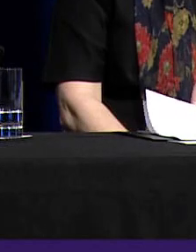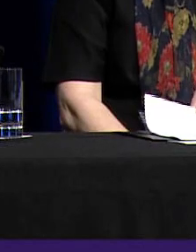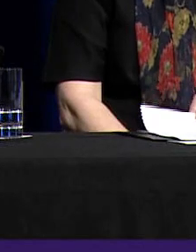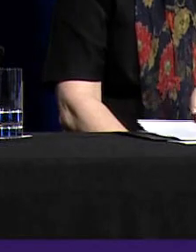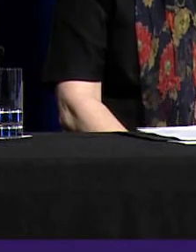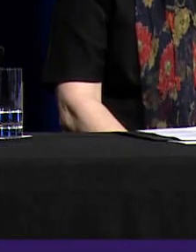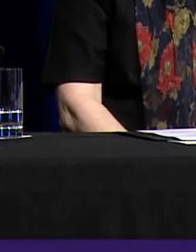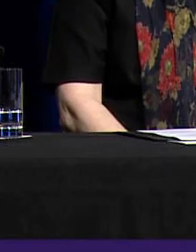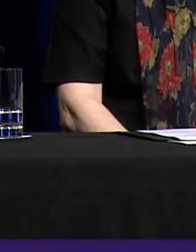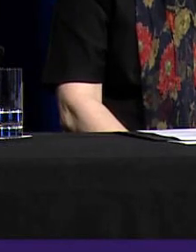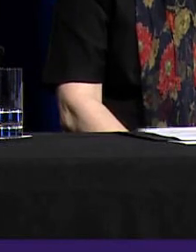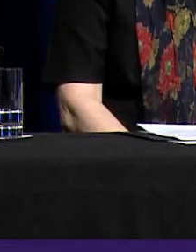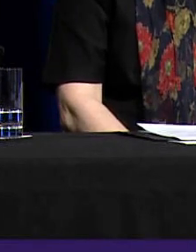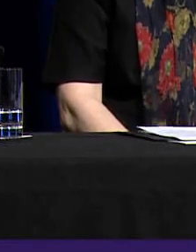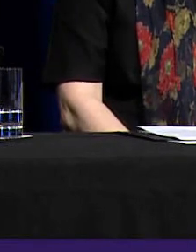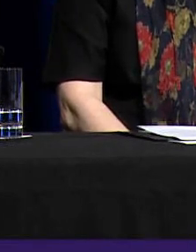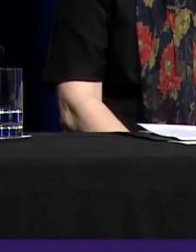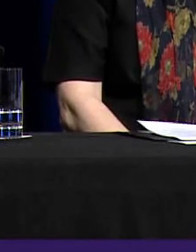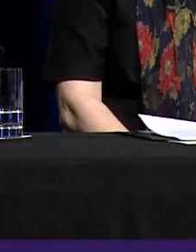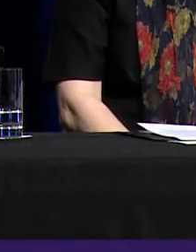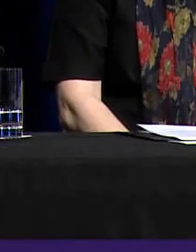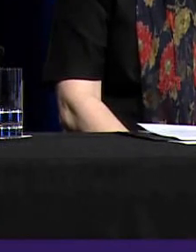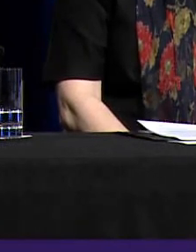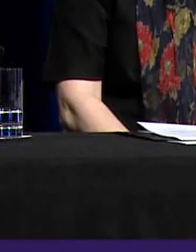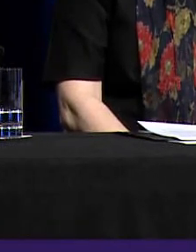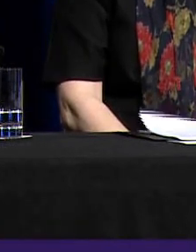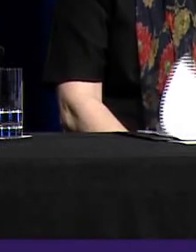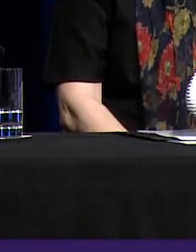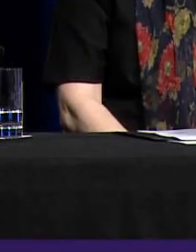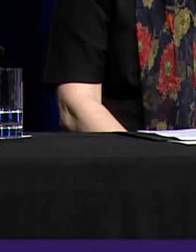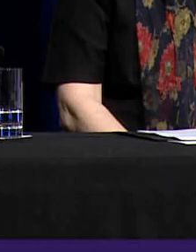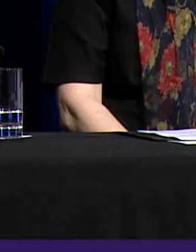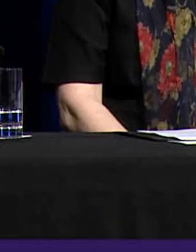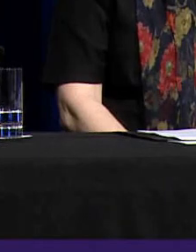hard-to-reach communities, in particular those in rural and remote areas and